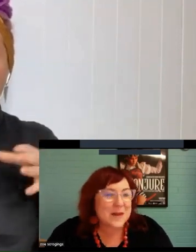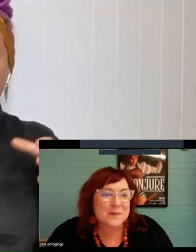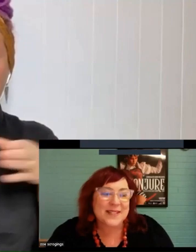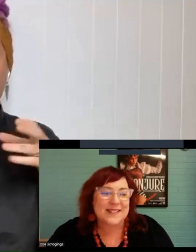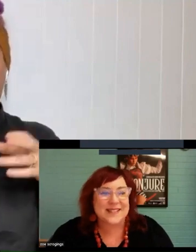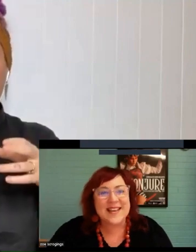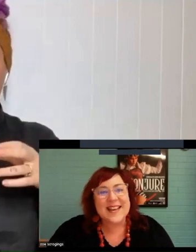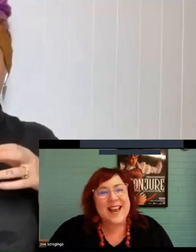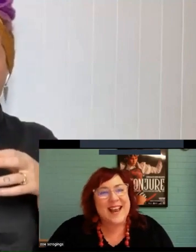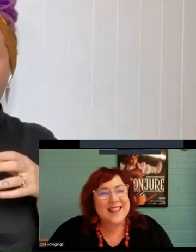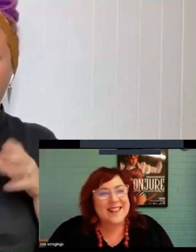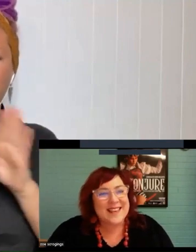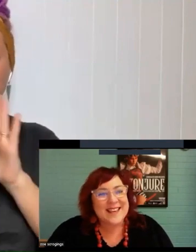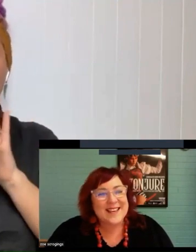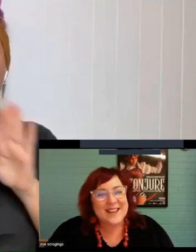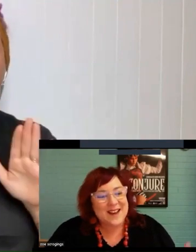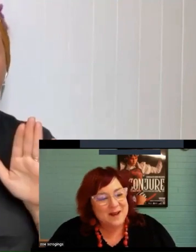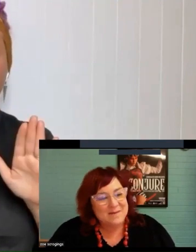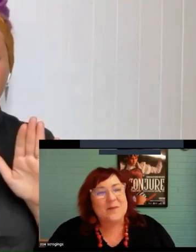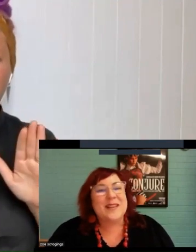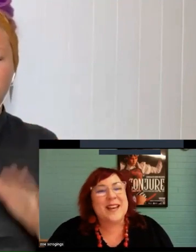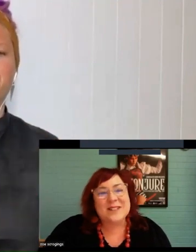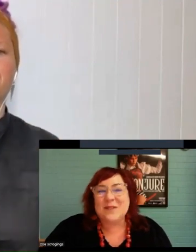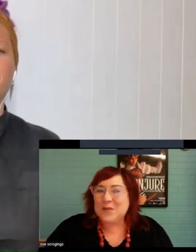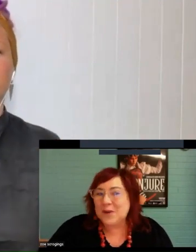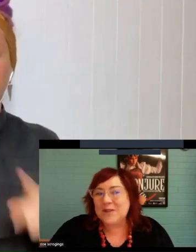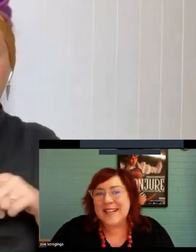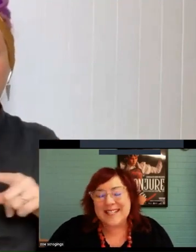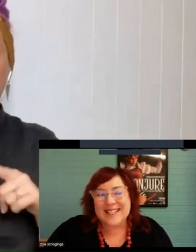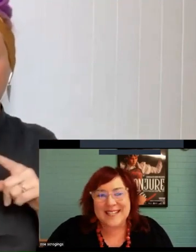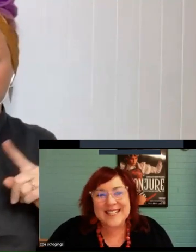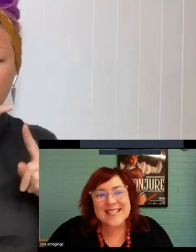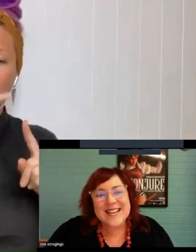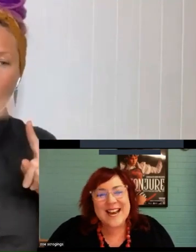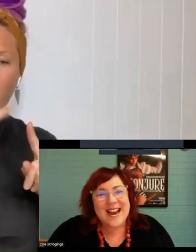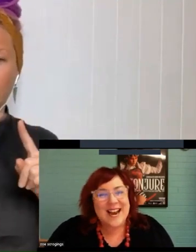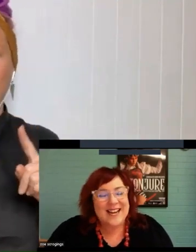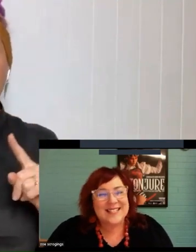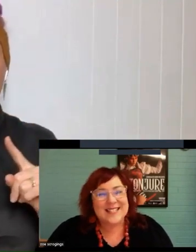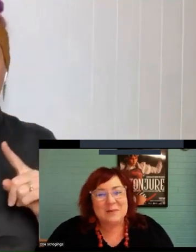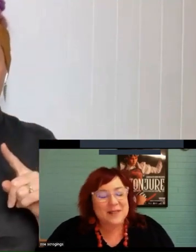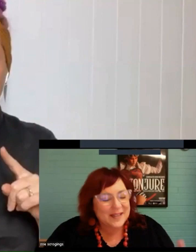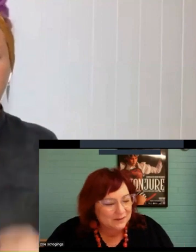champions. And they're from the ages of 12 to 18. And they play